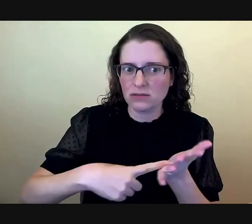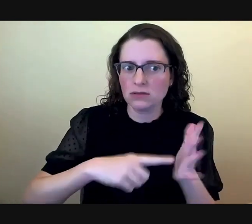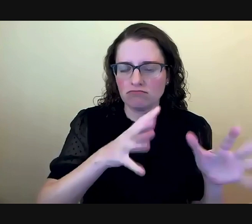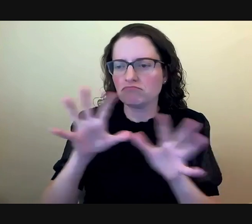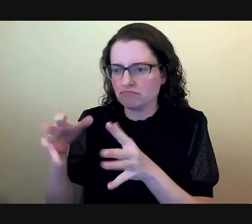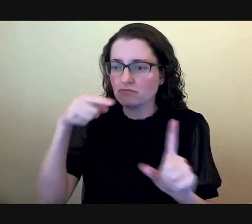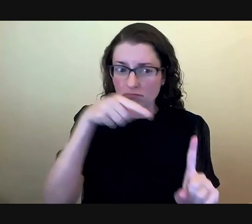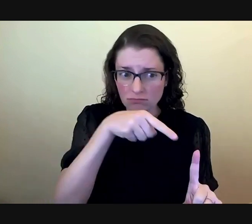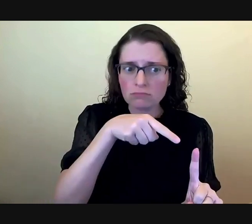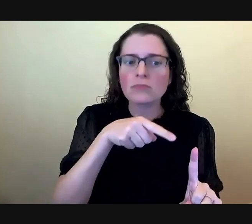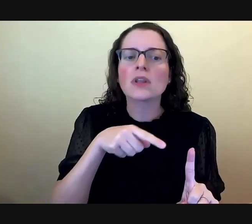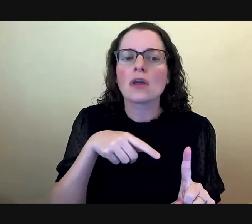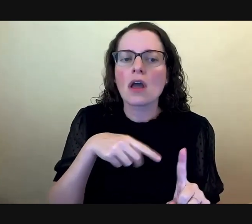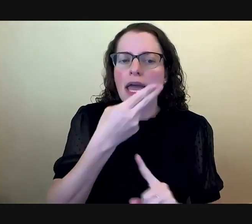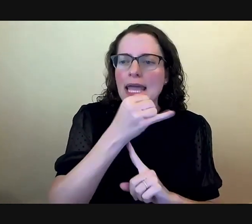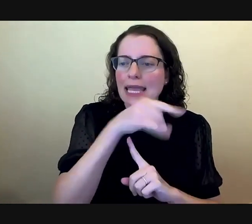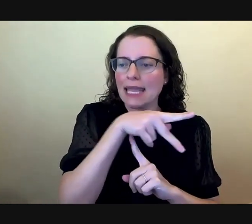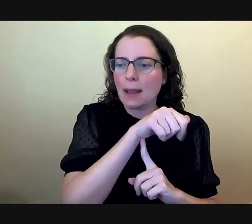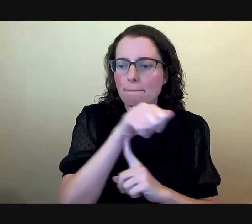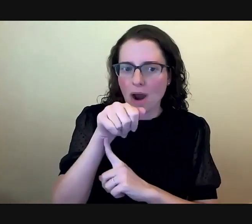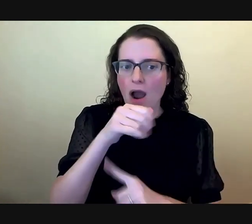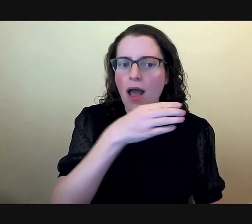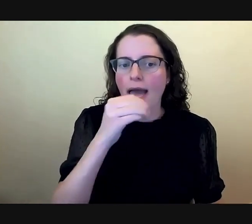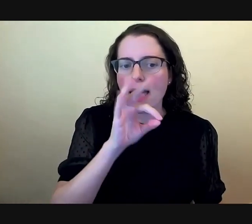The privacy laws that I will be talking about are on this slide here.